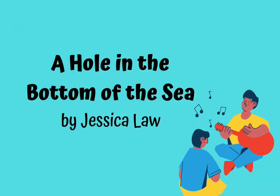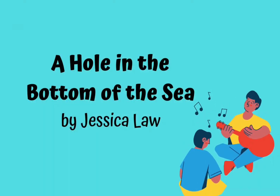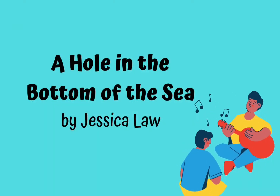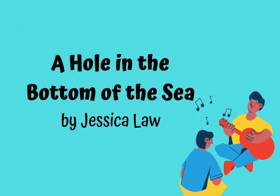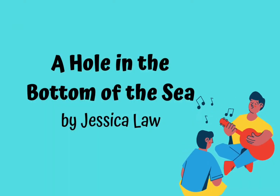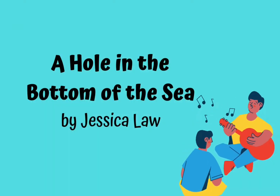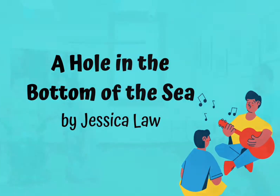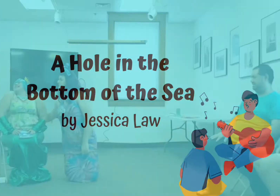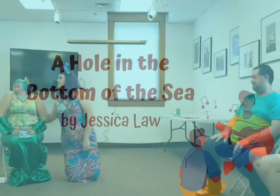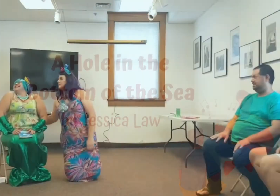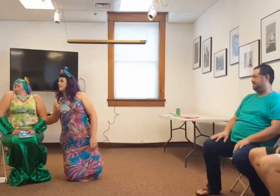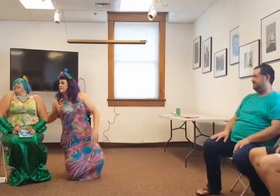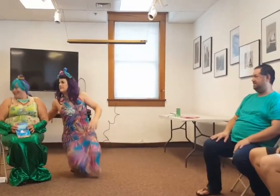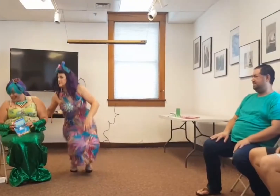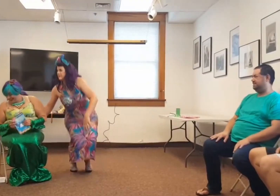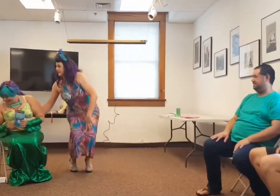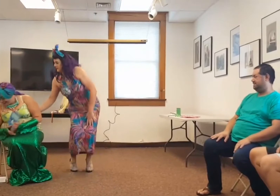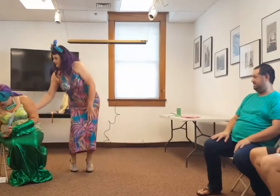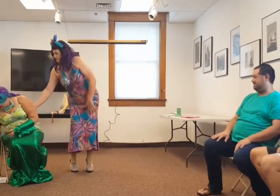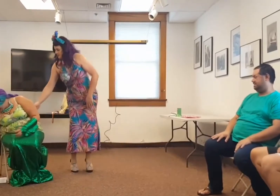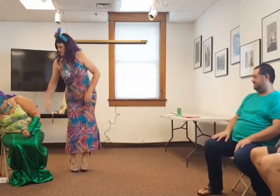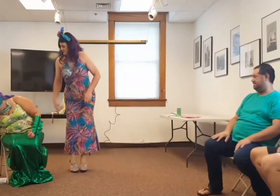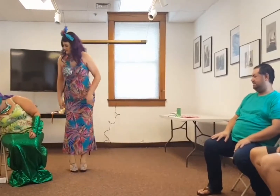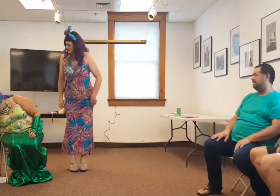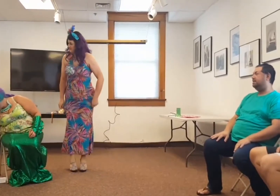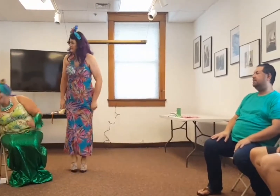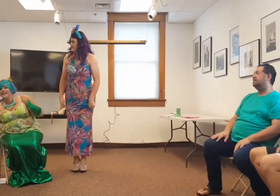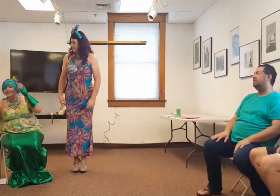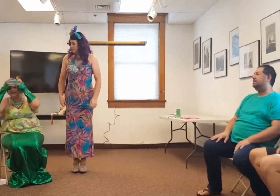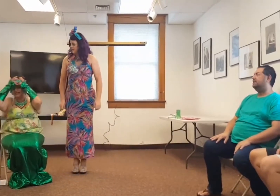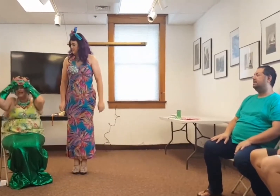I'll sing a song now, and we're going to use some of...